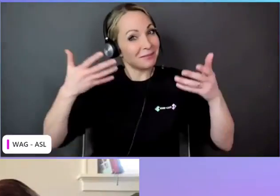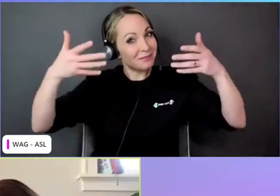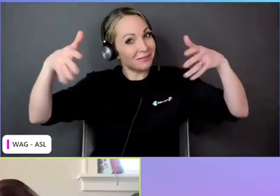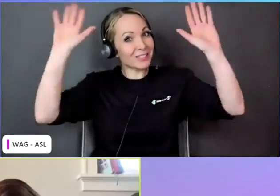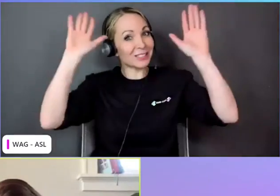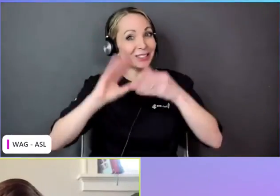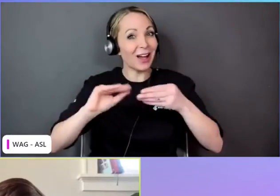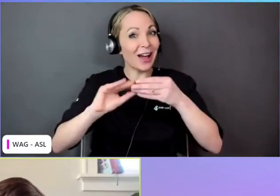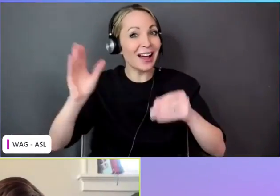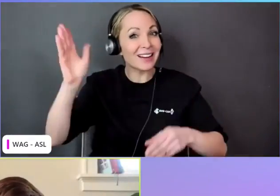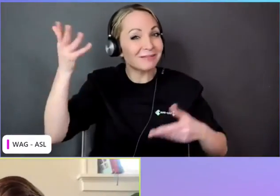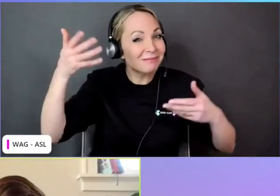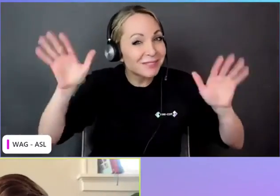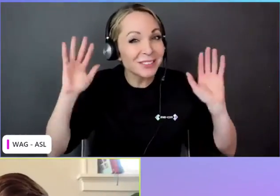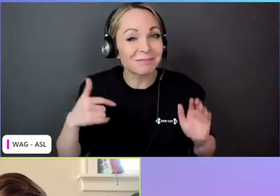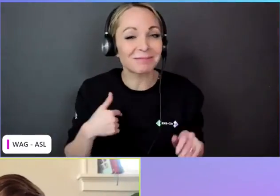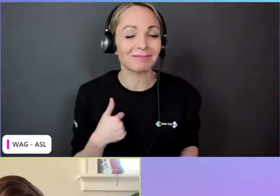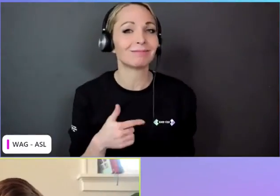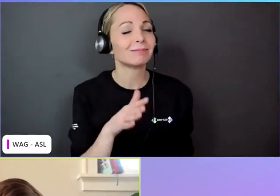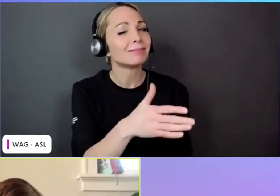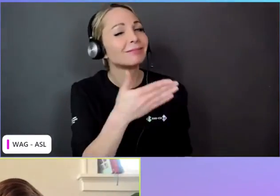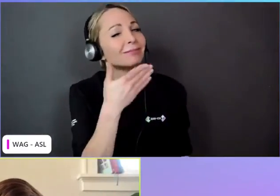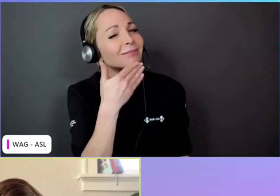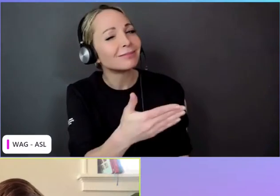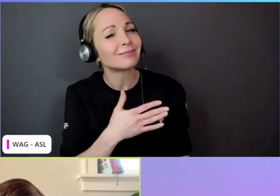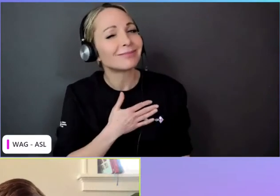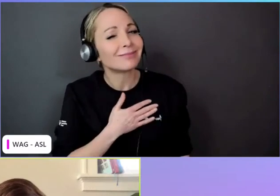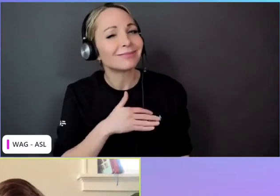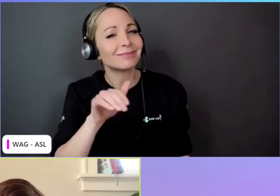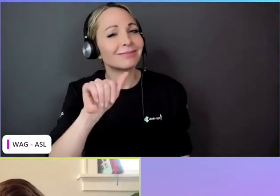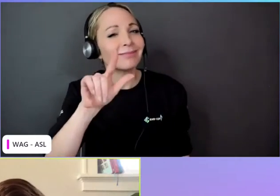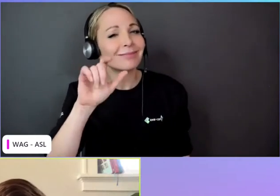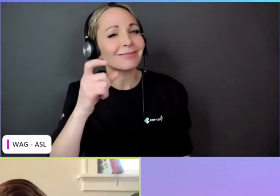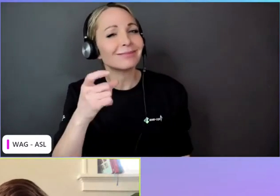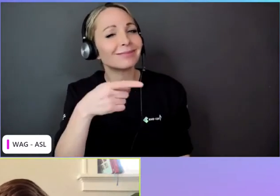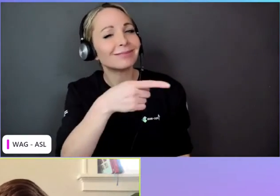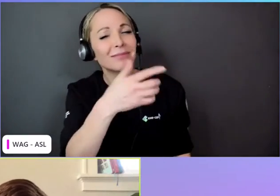at the dinner table. My slides will include all the resources at the end, and that's my